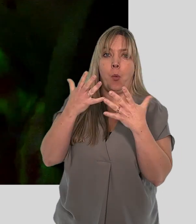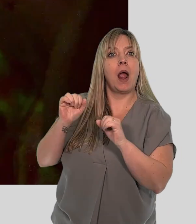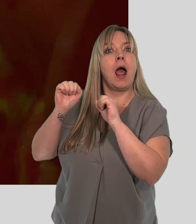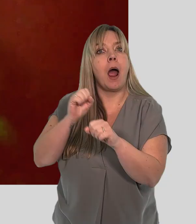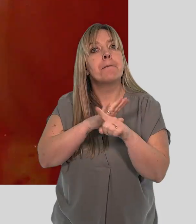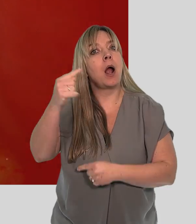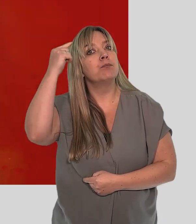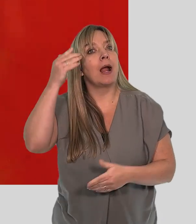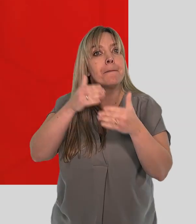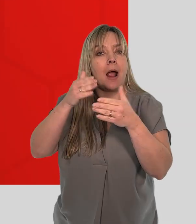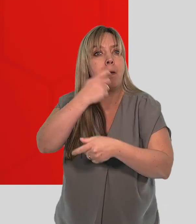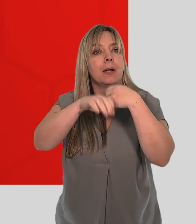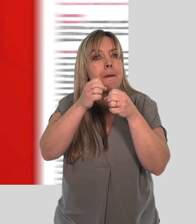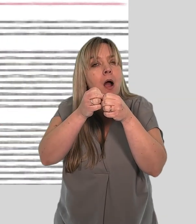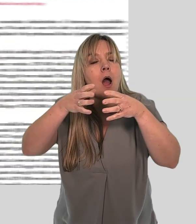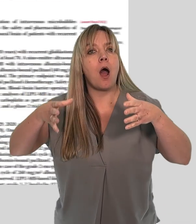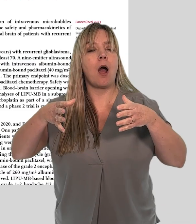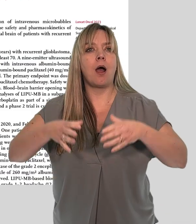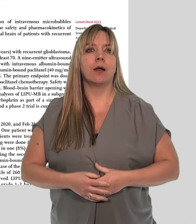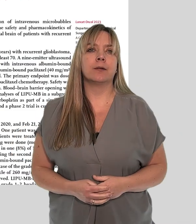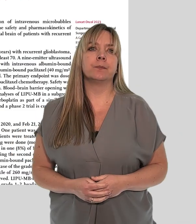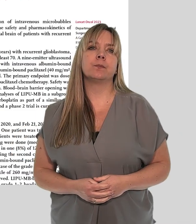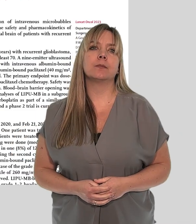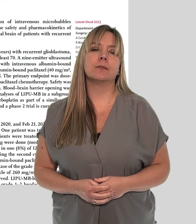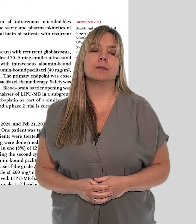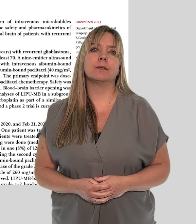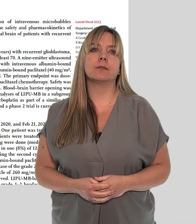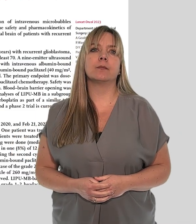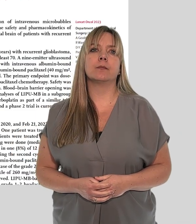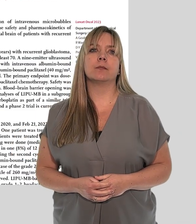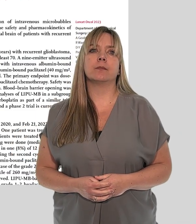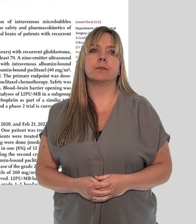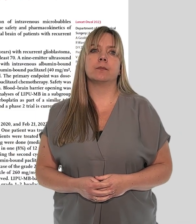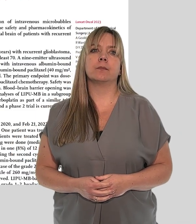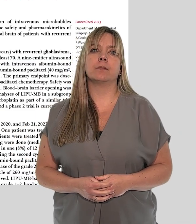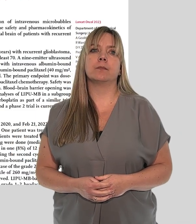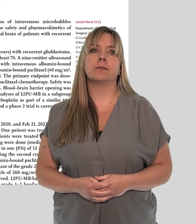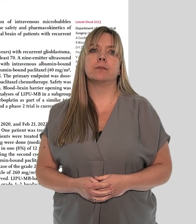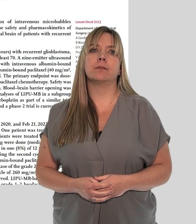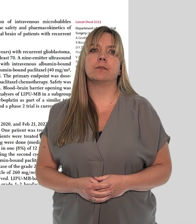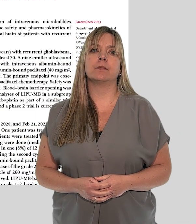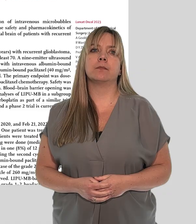In our study, published at Lancet oncology, we describe the results of a phase one clinical trial